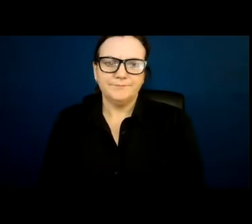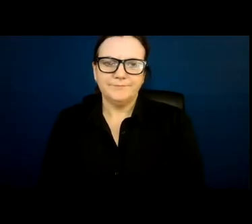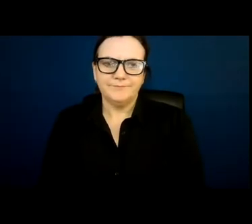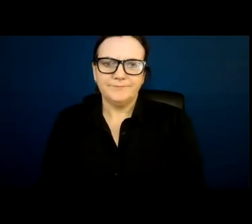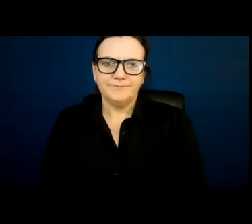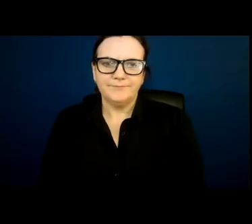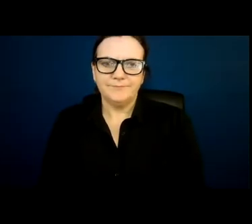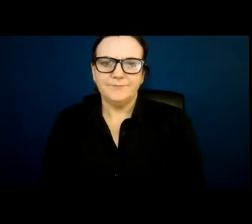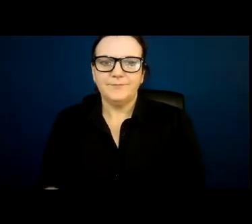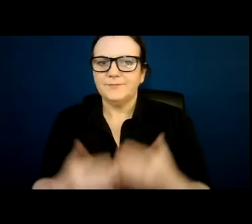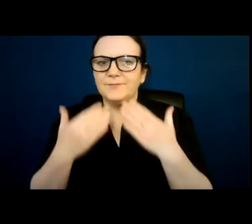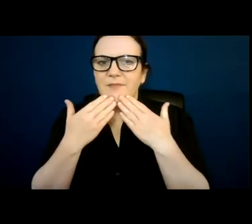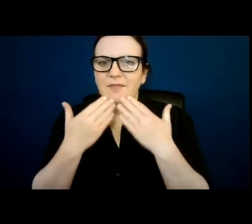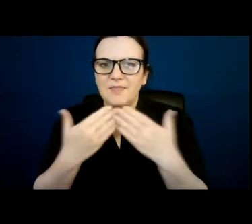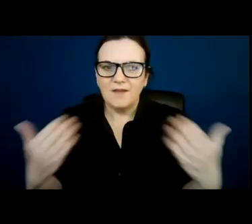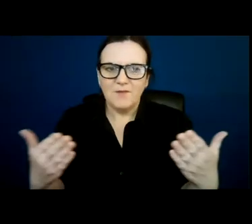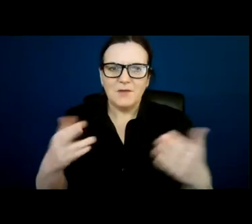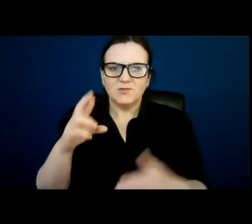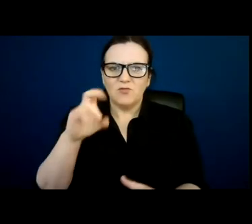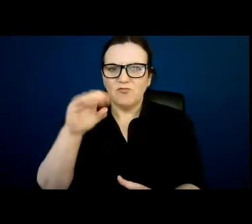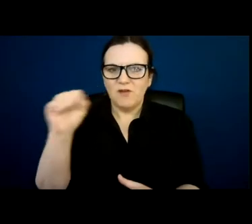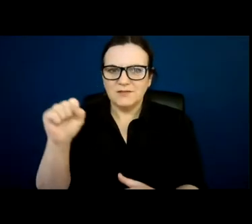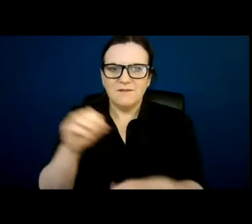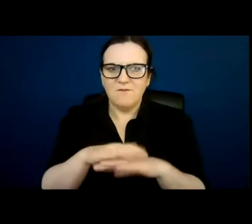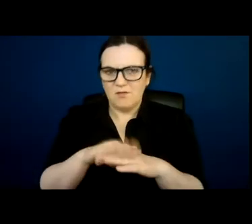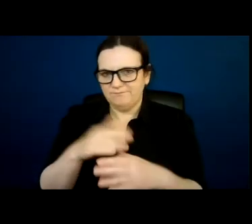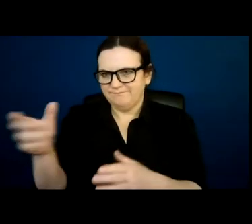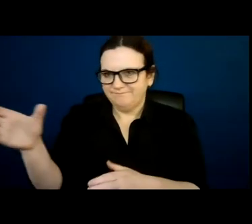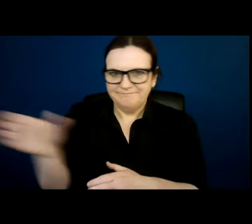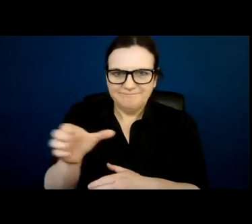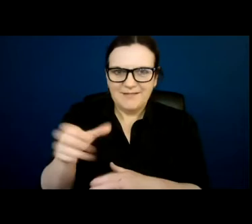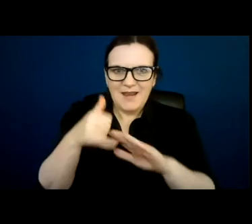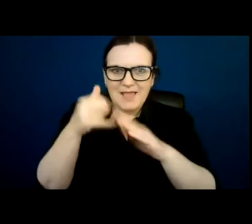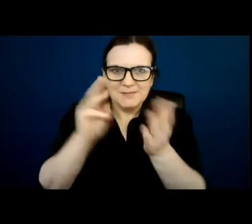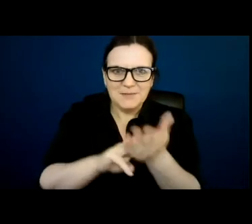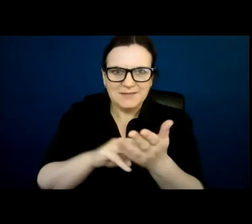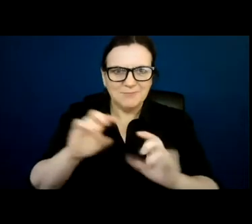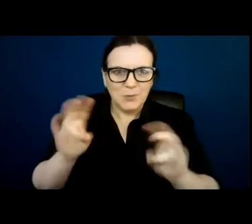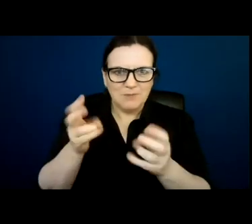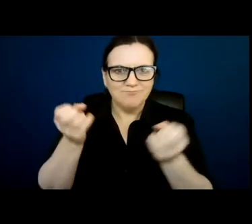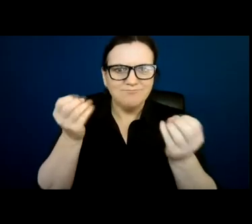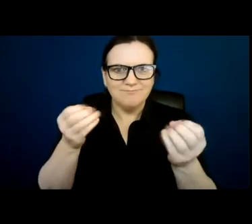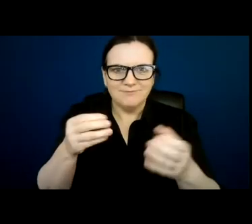Thank you very much Roz for again stepping in at the last minute to deliver that hugely insightful